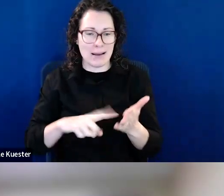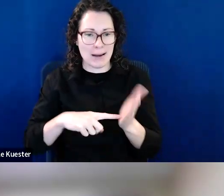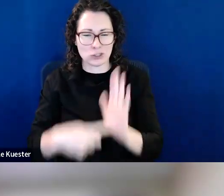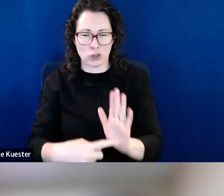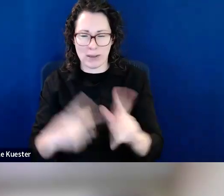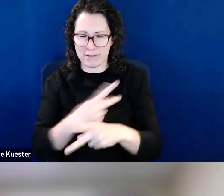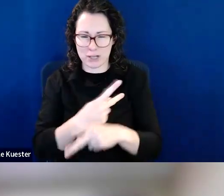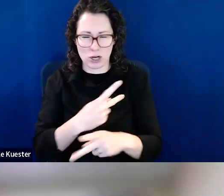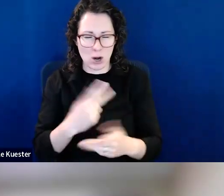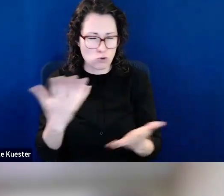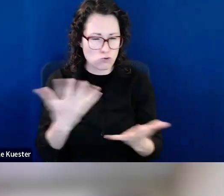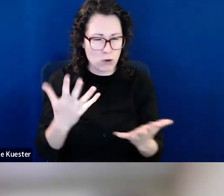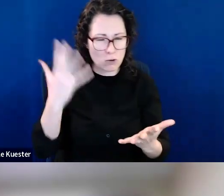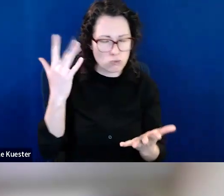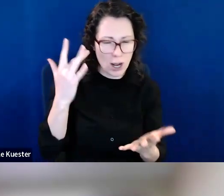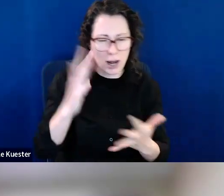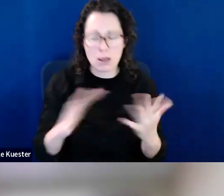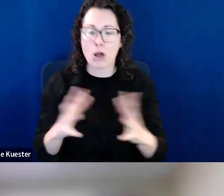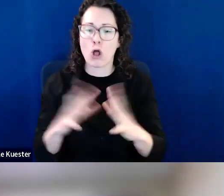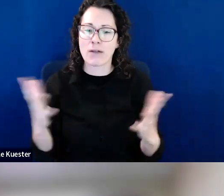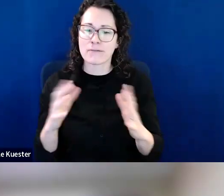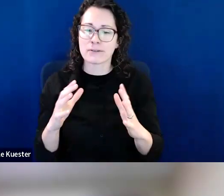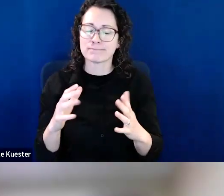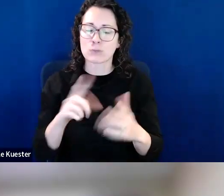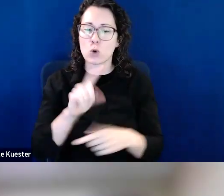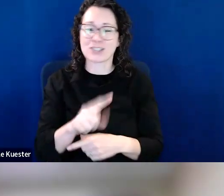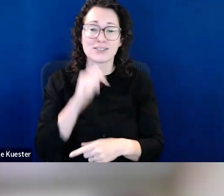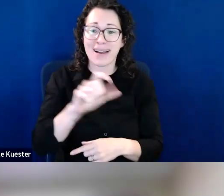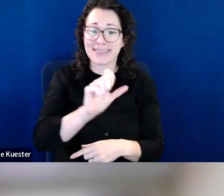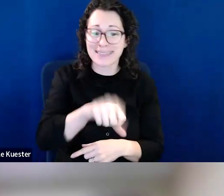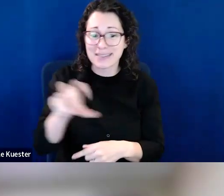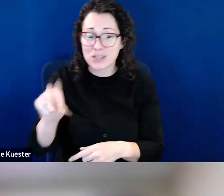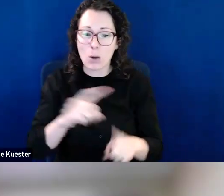So there were a lot of open-ended and just recreated the questions on lessons learned. Uh